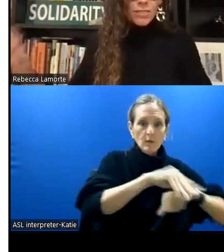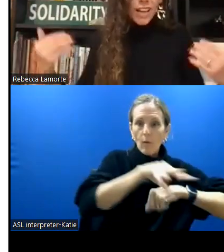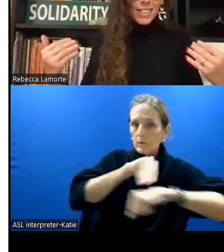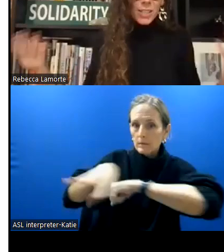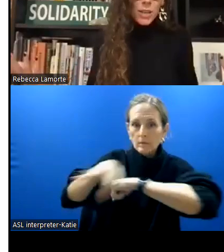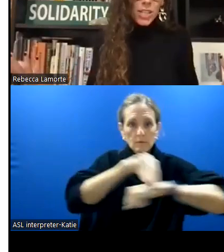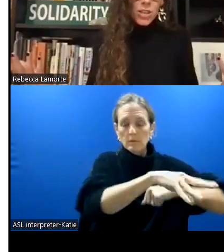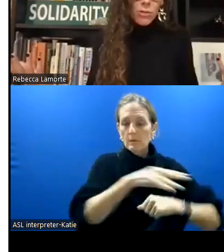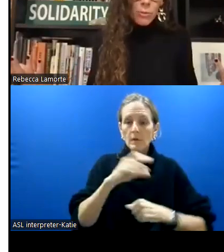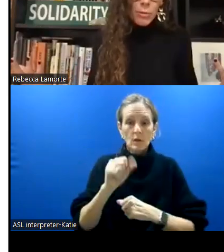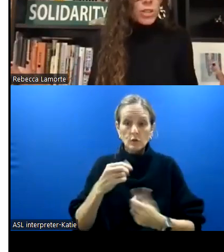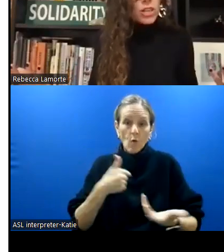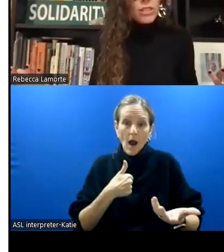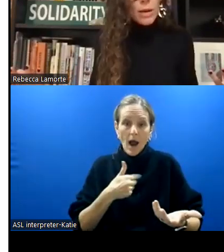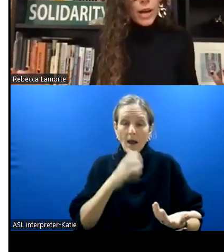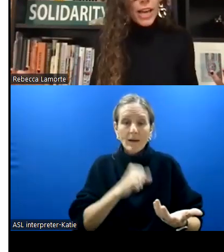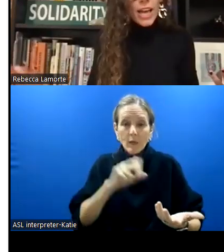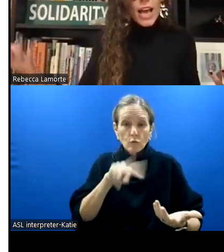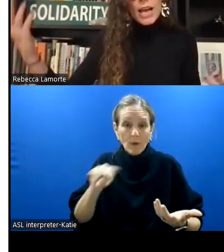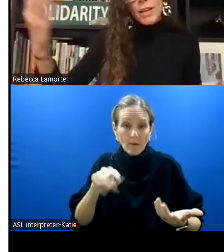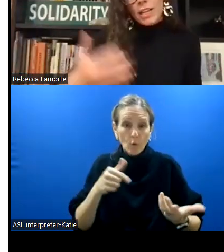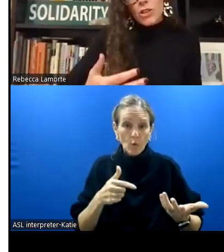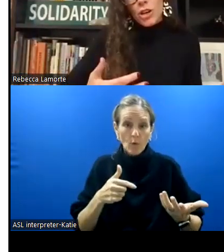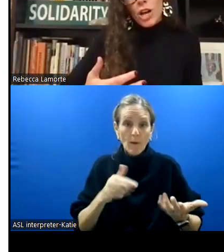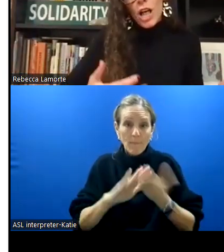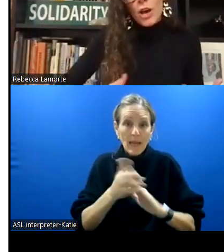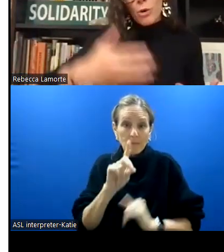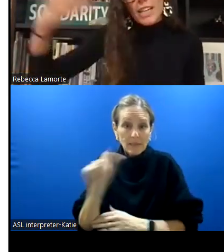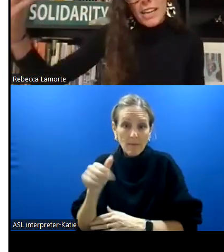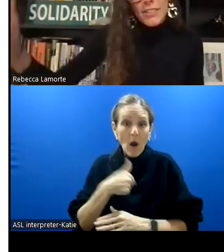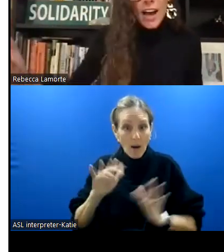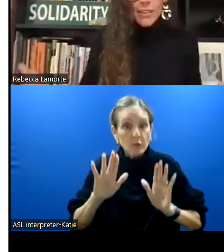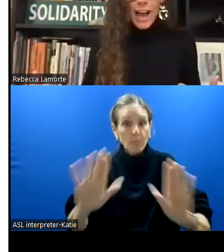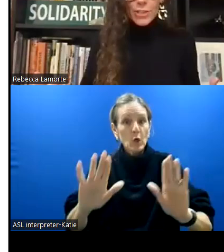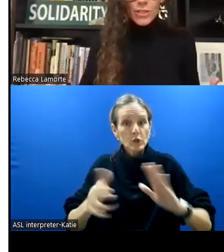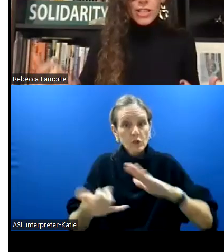I did at 22 from being pushed on the subway. And making sure that we're identifying factors